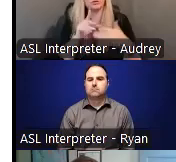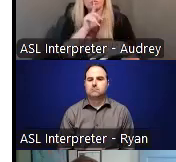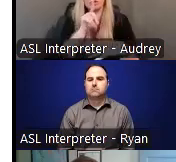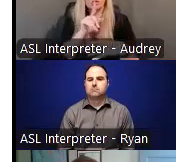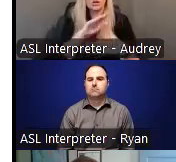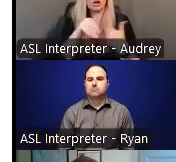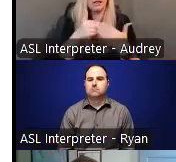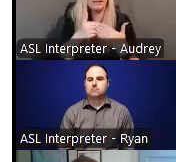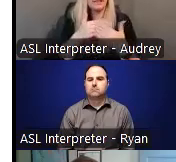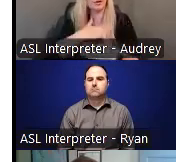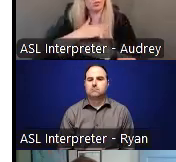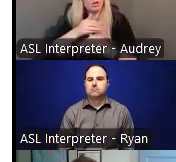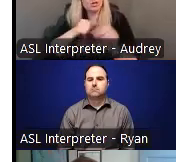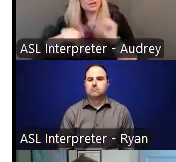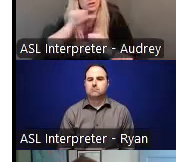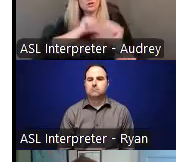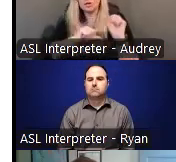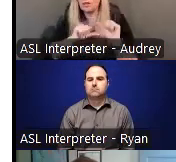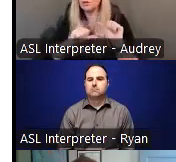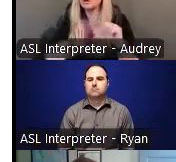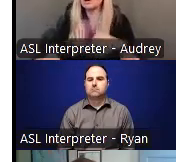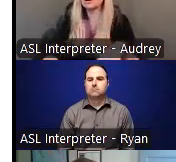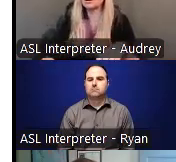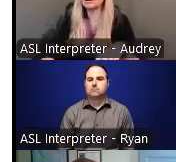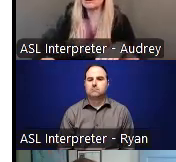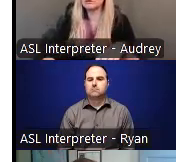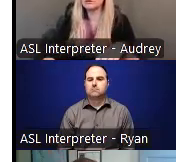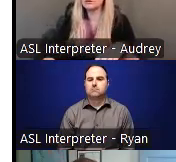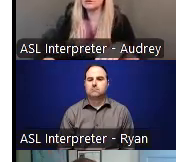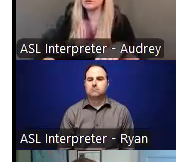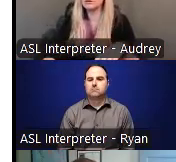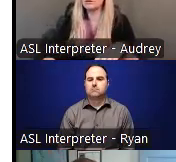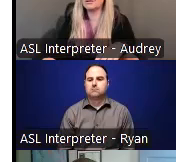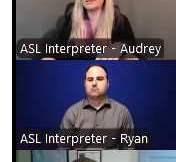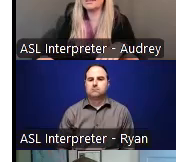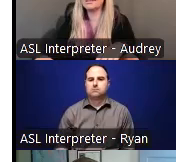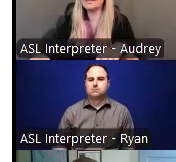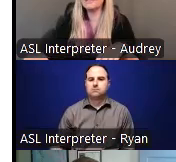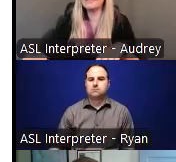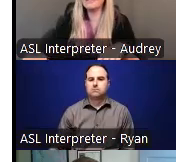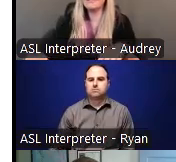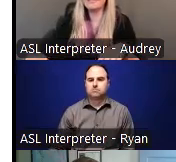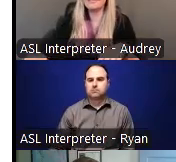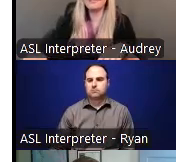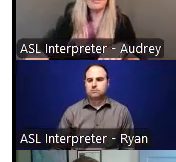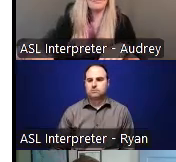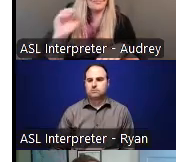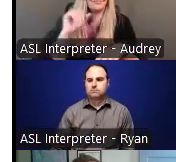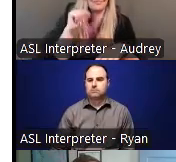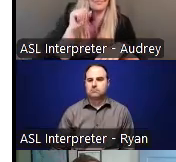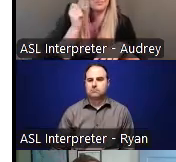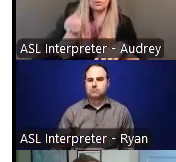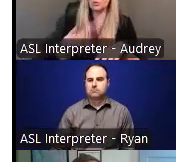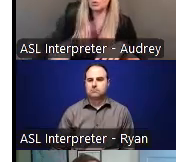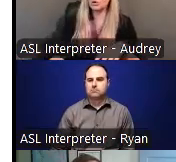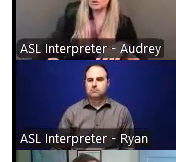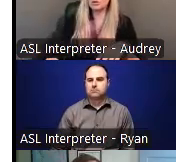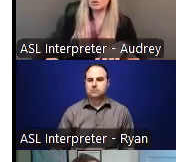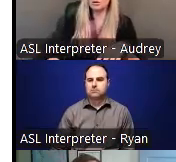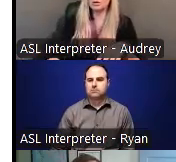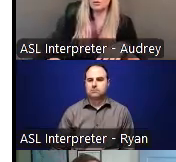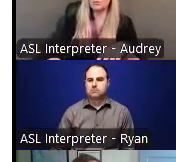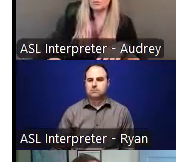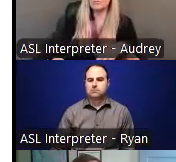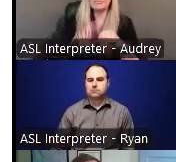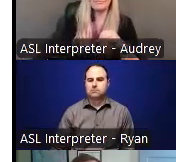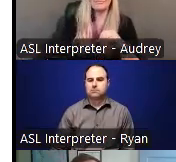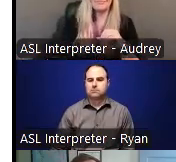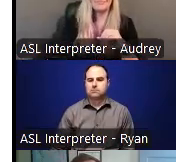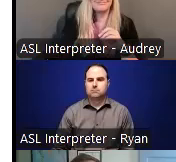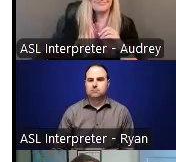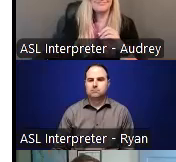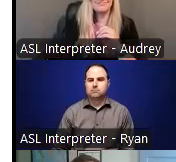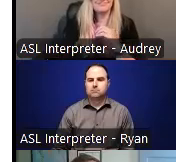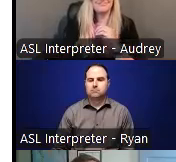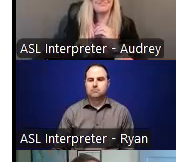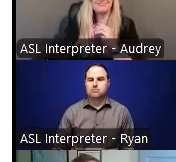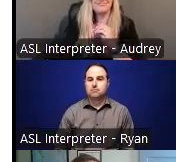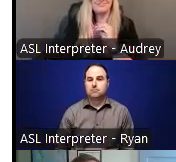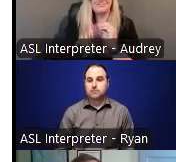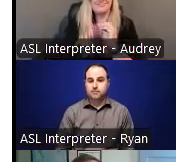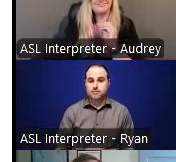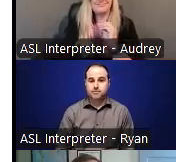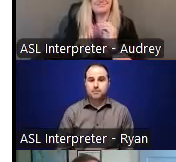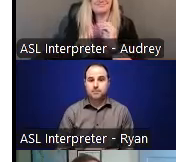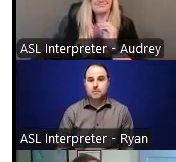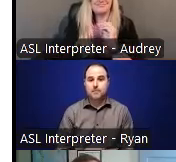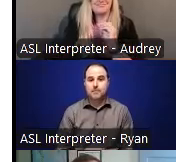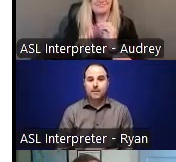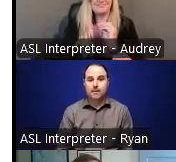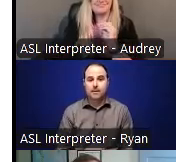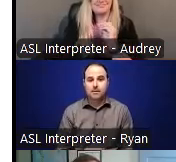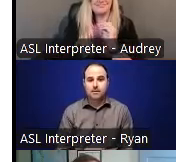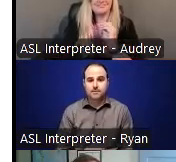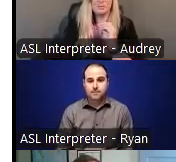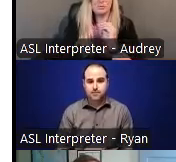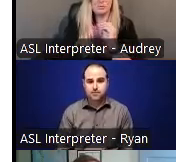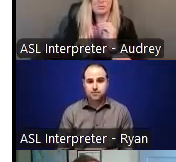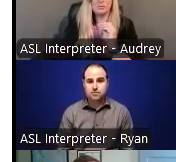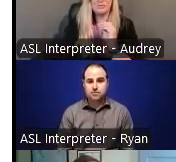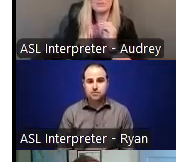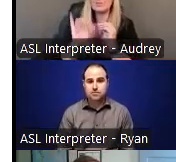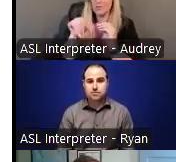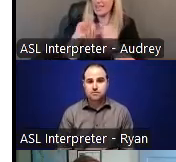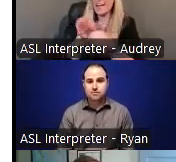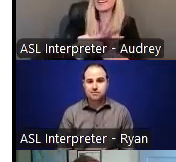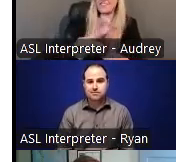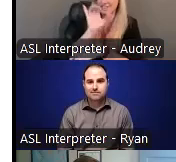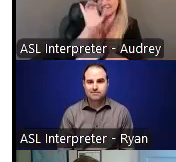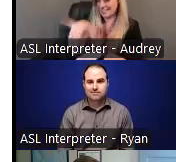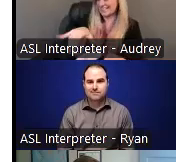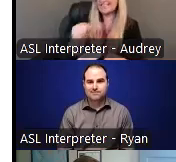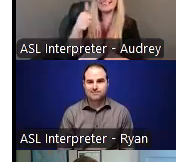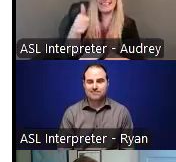each other and yeah, does that really cover it? Amanda St. Dennis: That covers it exactly, Danny.